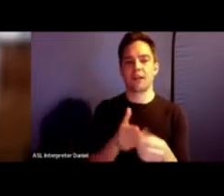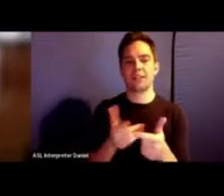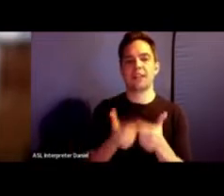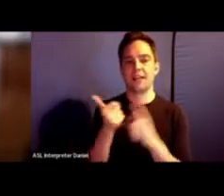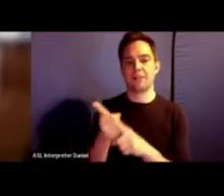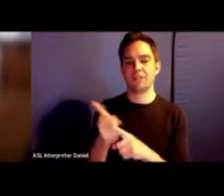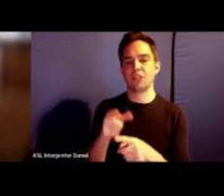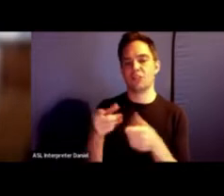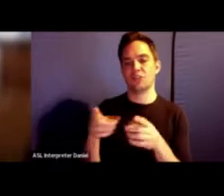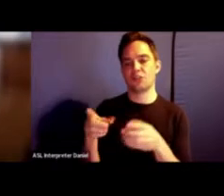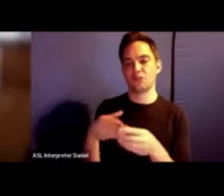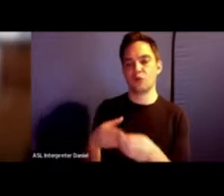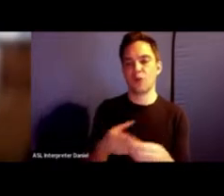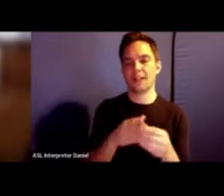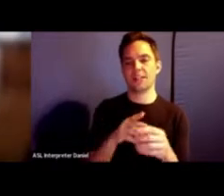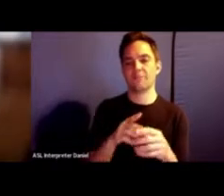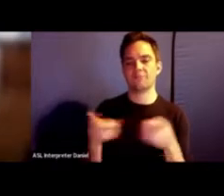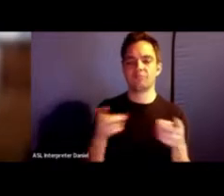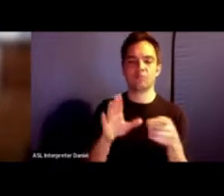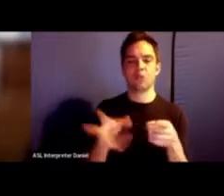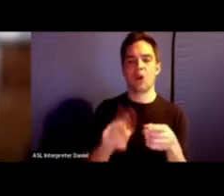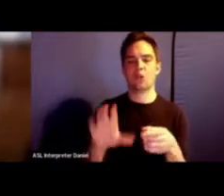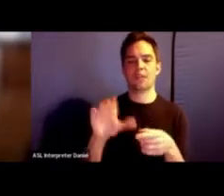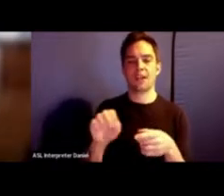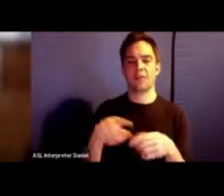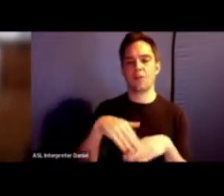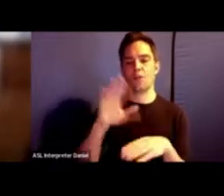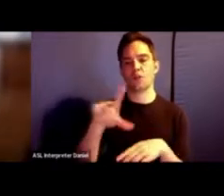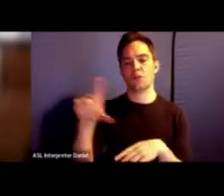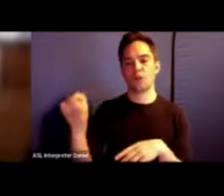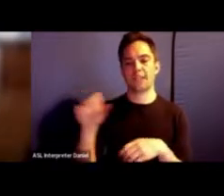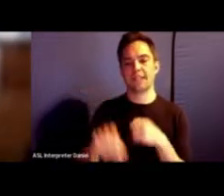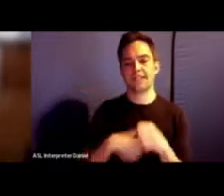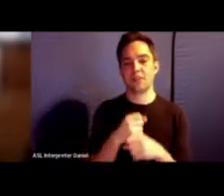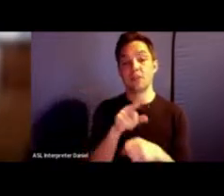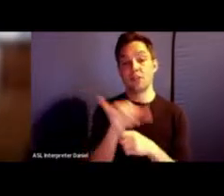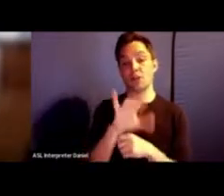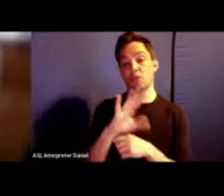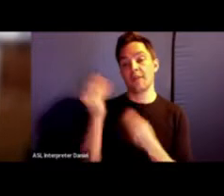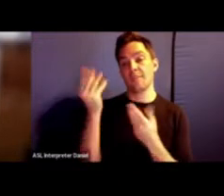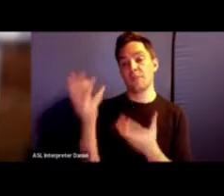her own care for over 20 years. She has also been an information and assistance professional for